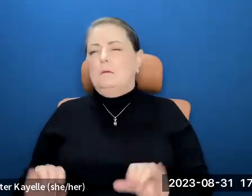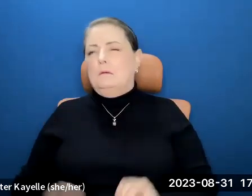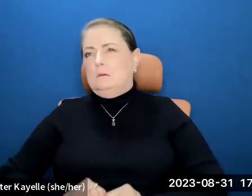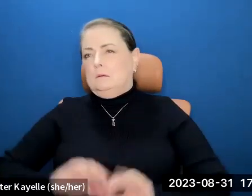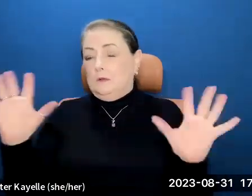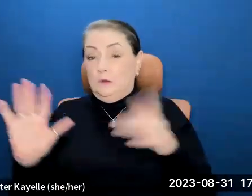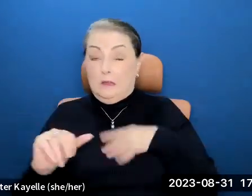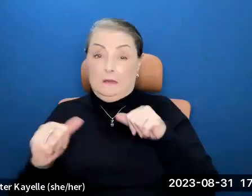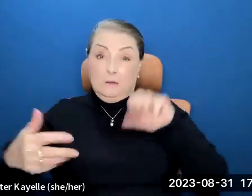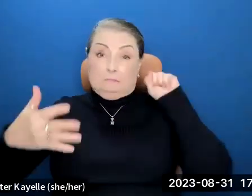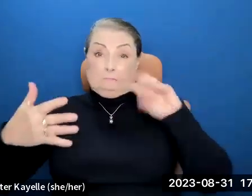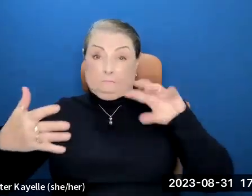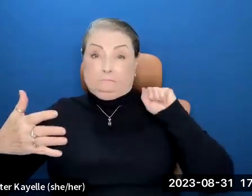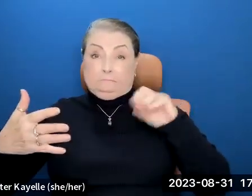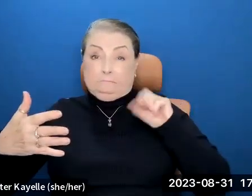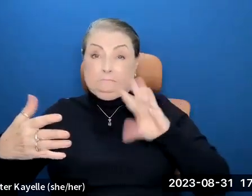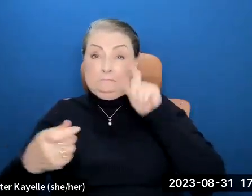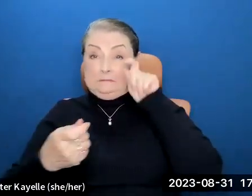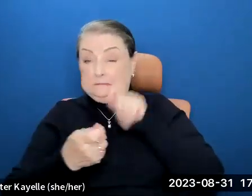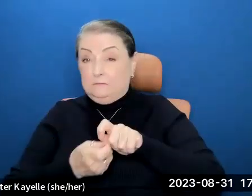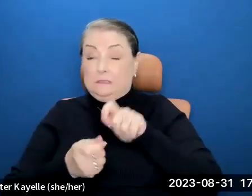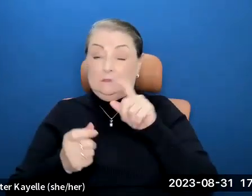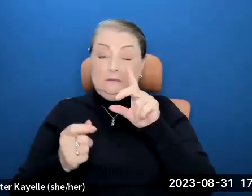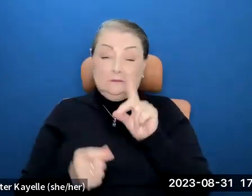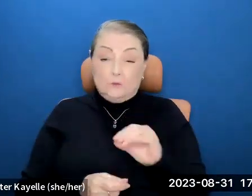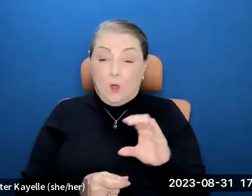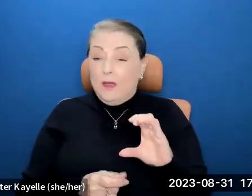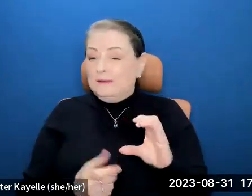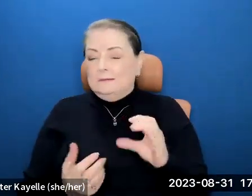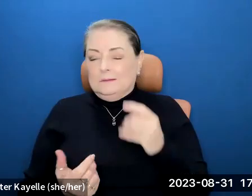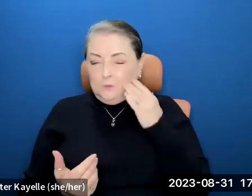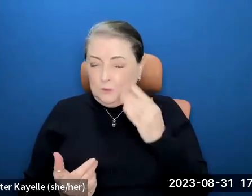name the specific document um Ted I don't know if there's anything you'd want to add to that